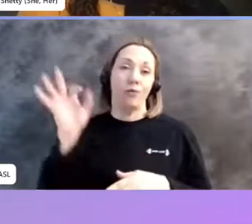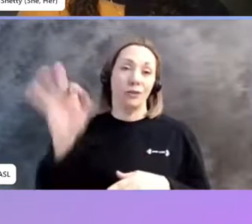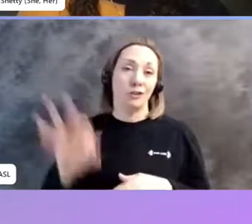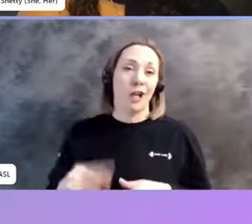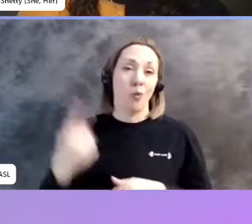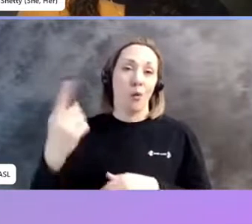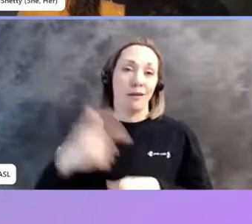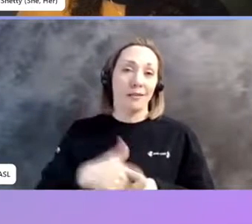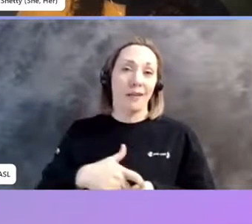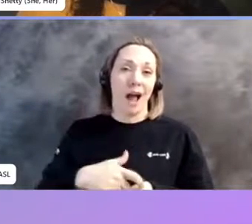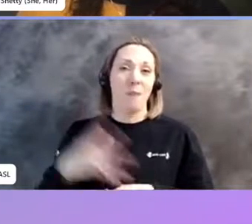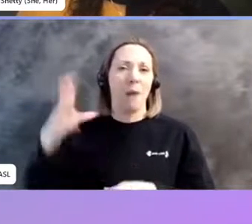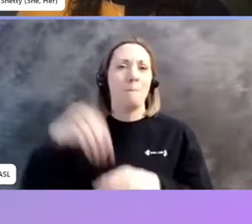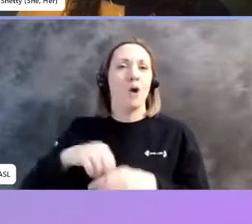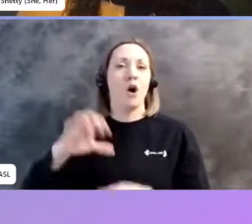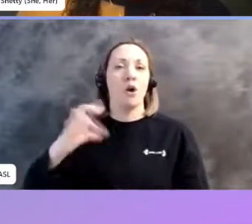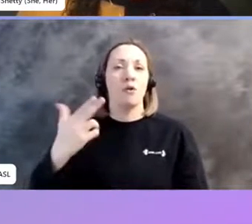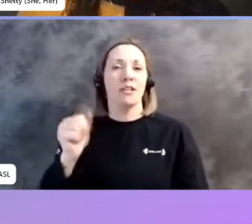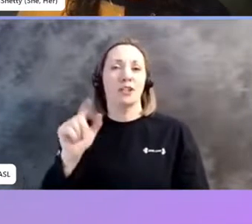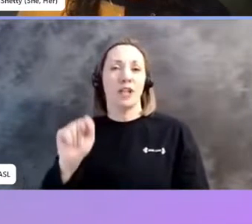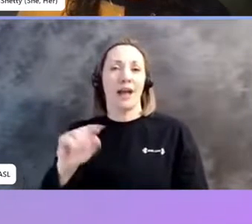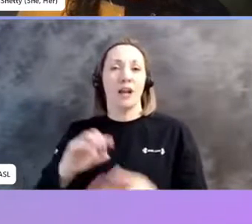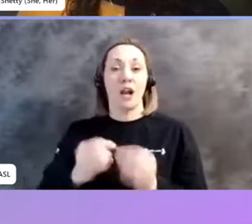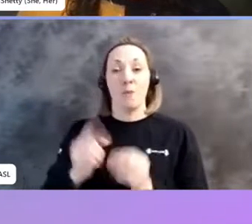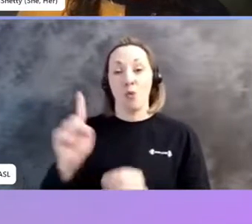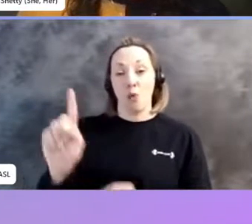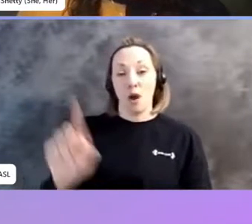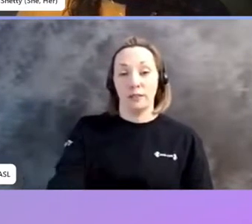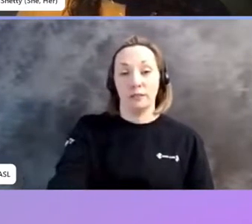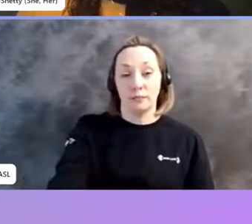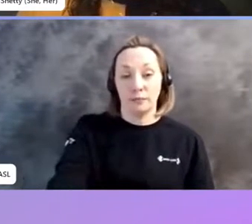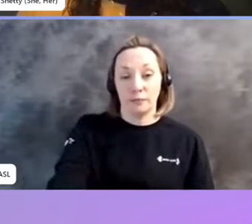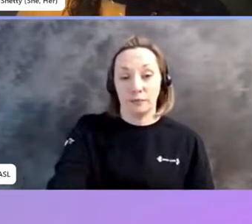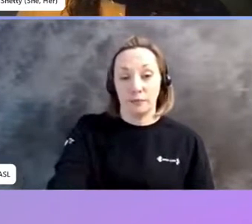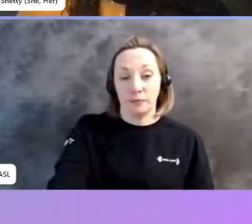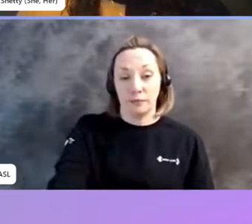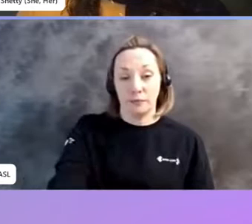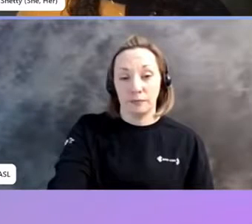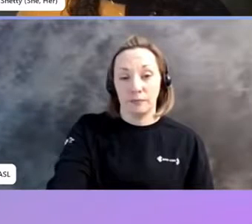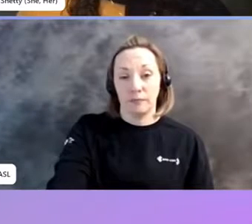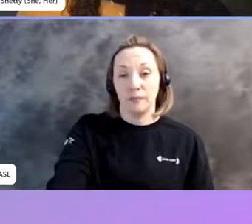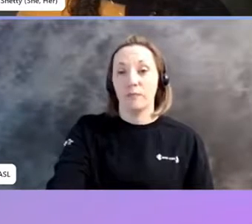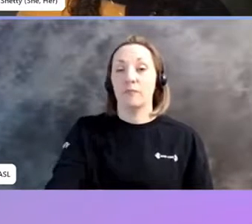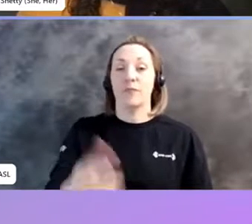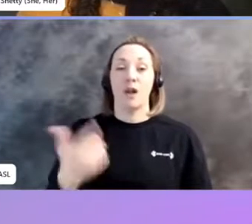[TILLY] High panel, you have a lot of terrific questions from the group. I'm going to